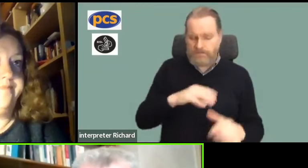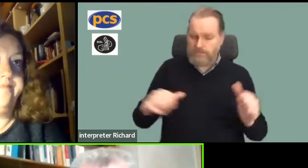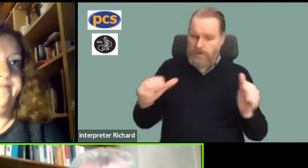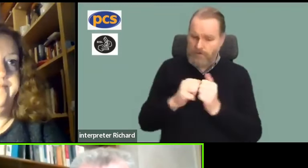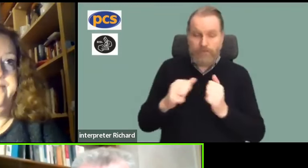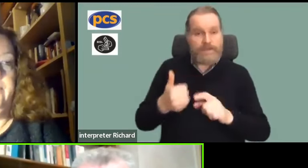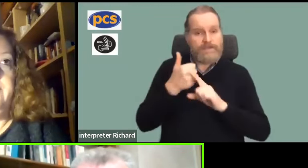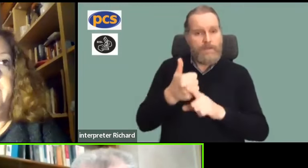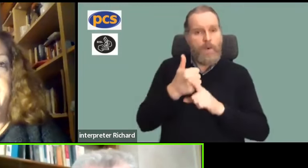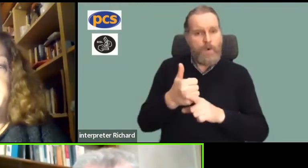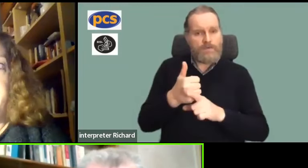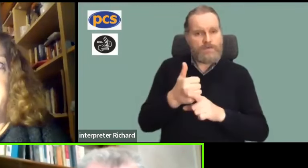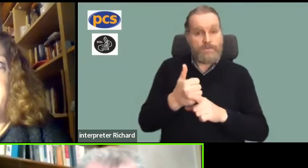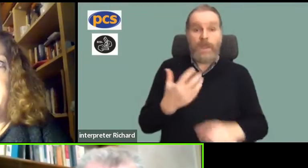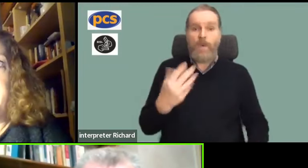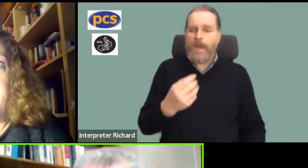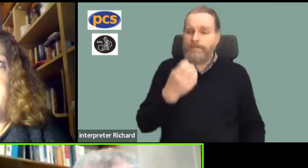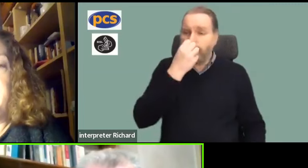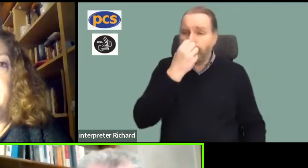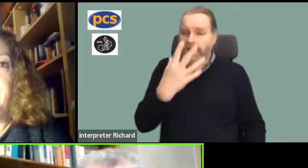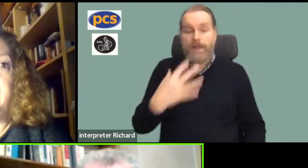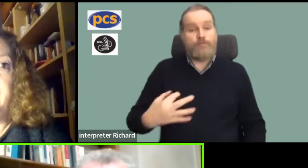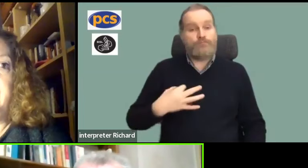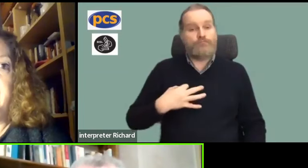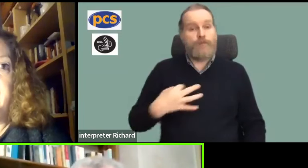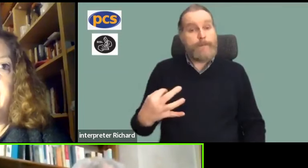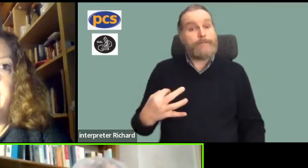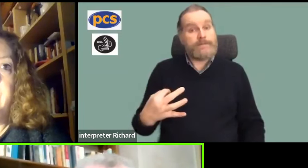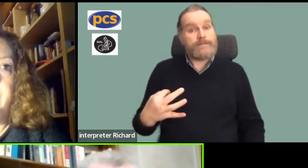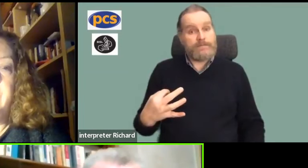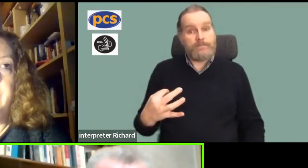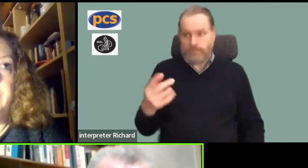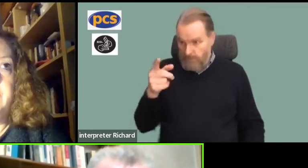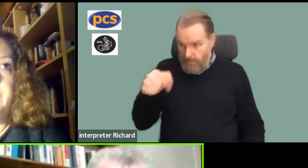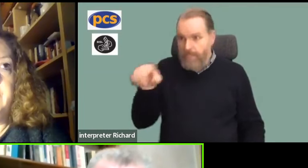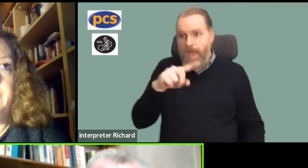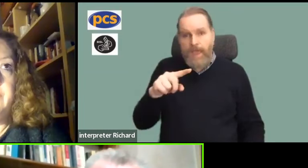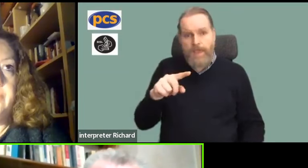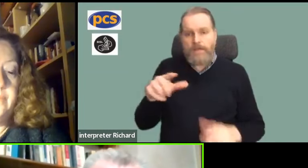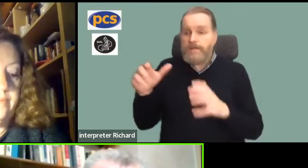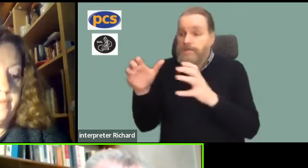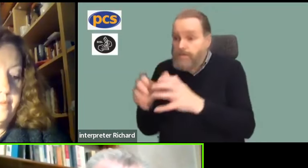the action that kicks off action that kicks off tomorrow all of the bridge the brilliant reps we've brilliant reps we've organized this in the workplaces. some of